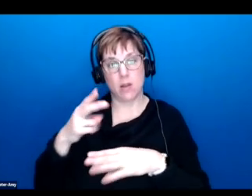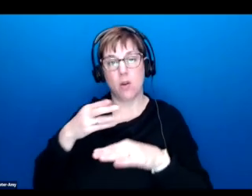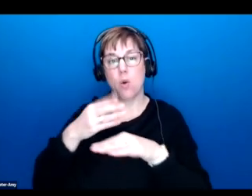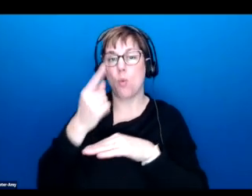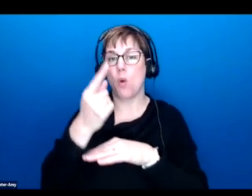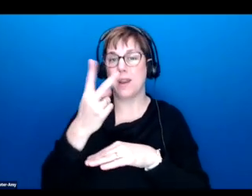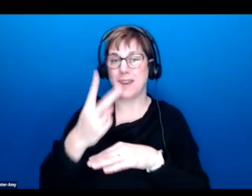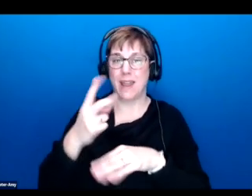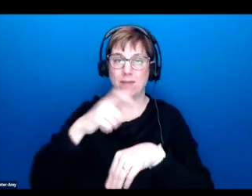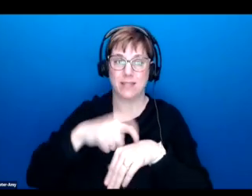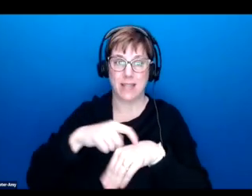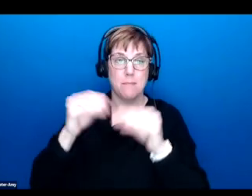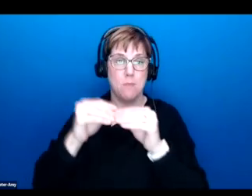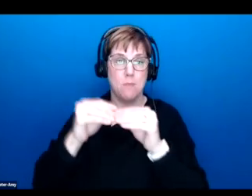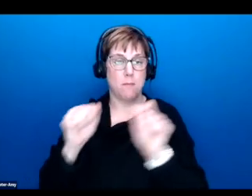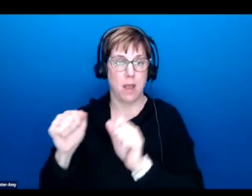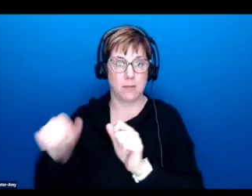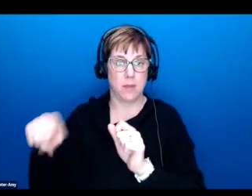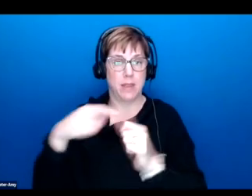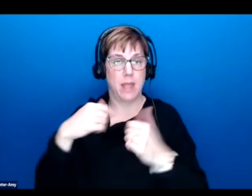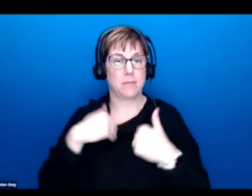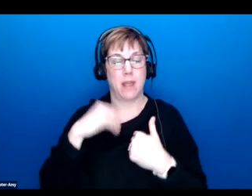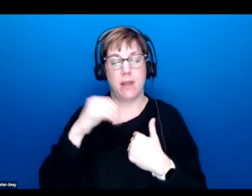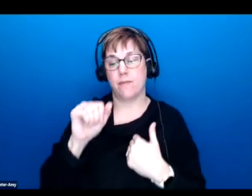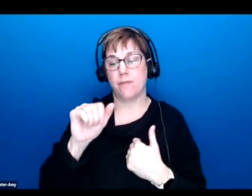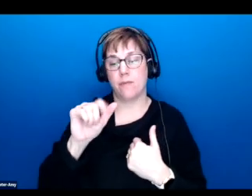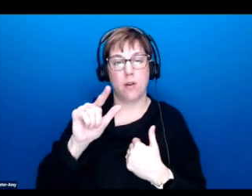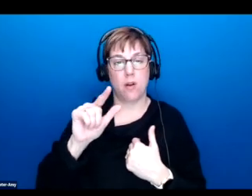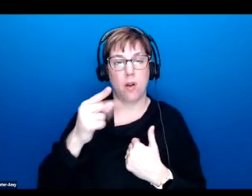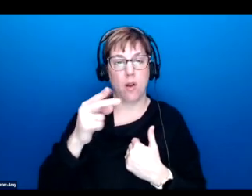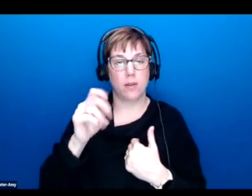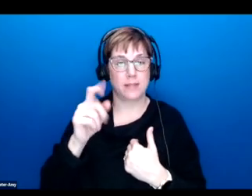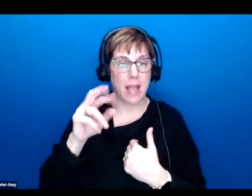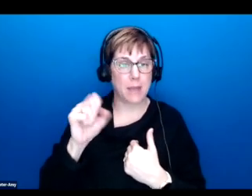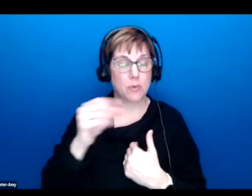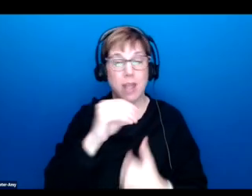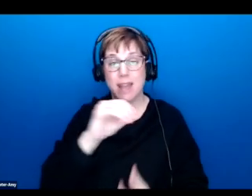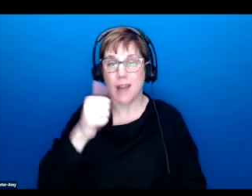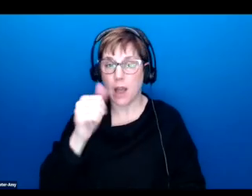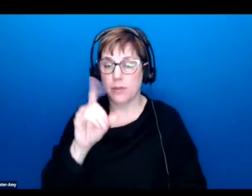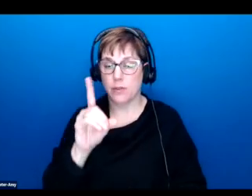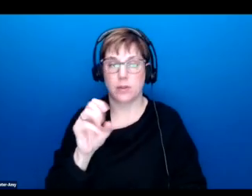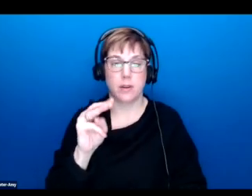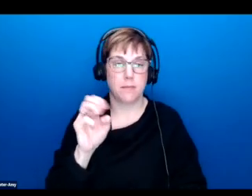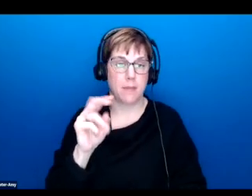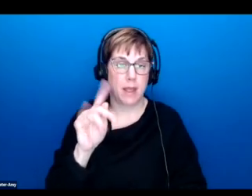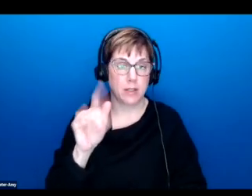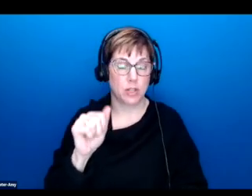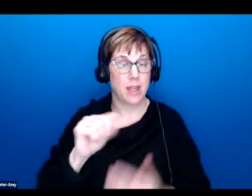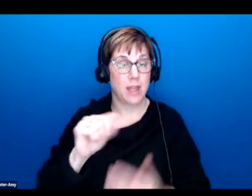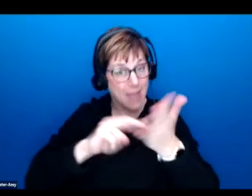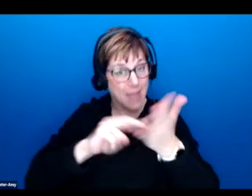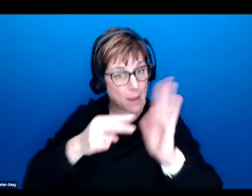likely to have Alzheimer's disease and other dementias. And therefore, they are more likely to be institutionalized.